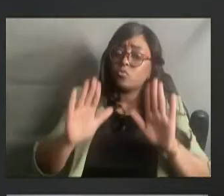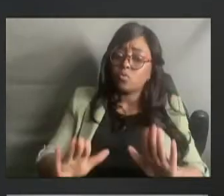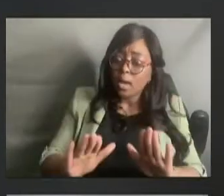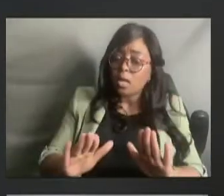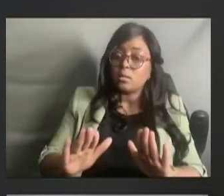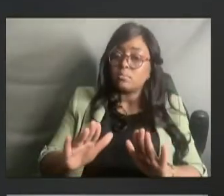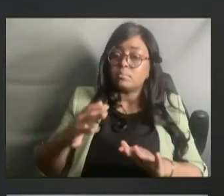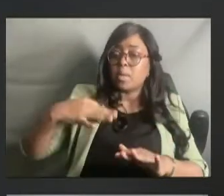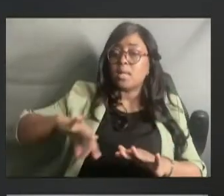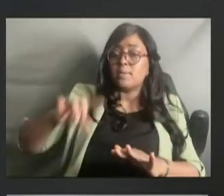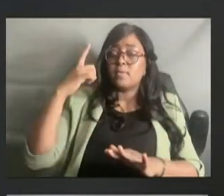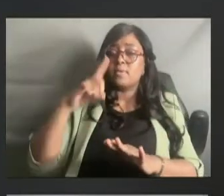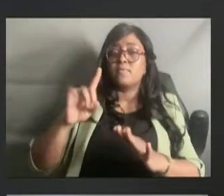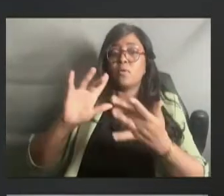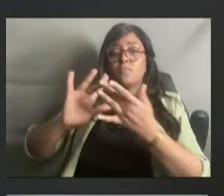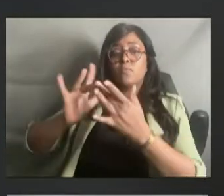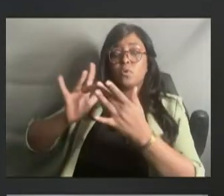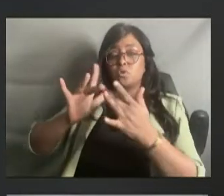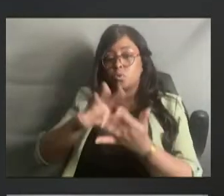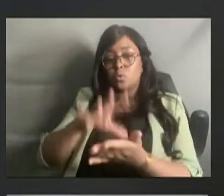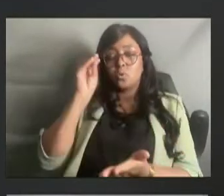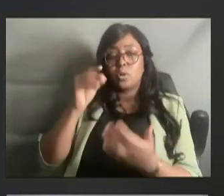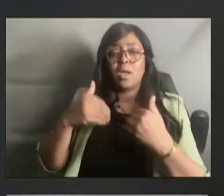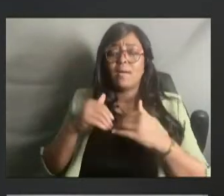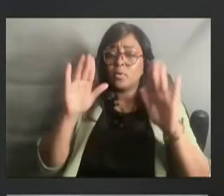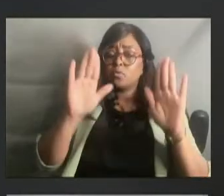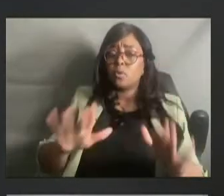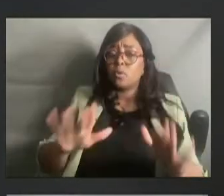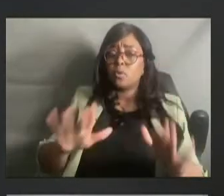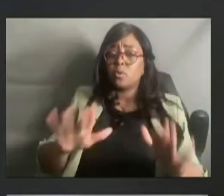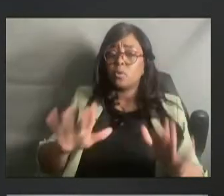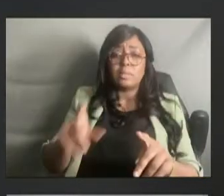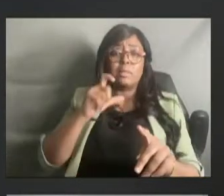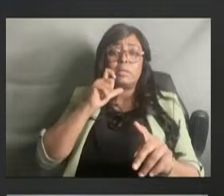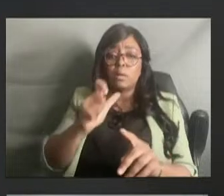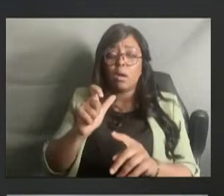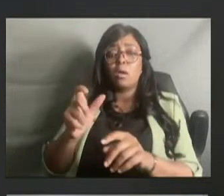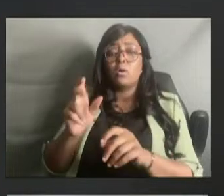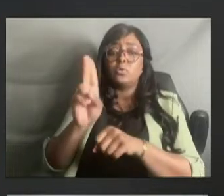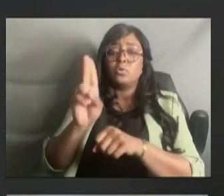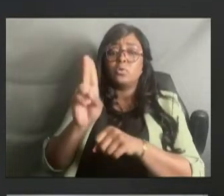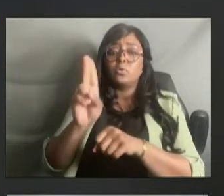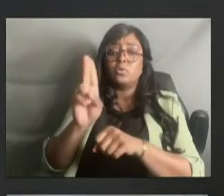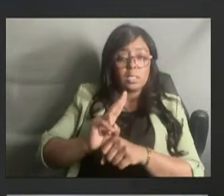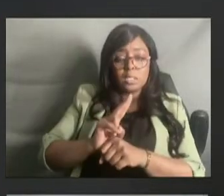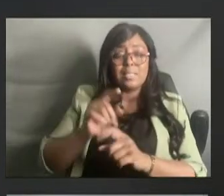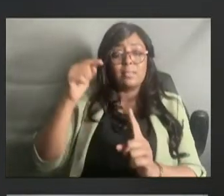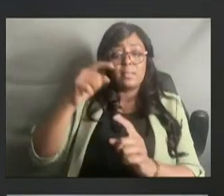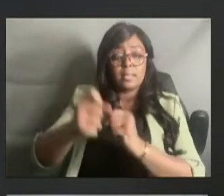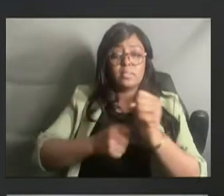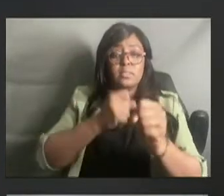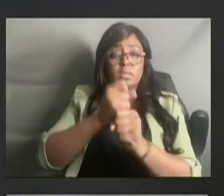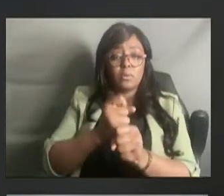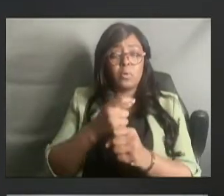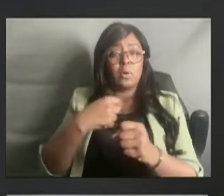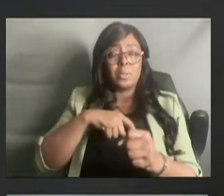learning. We see that there's great utility in virtual learning, that there's great